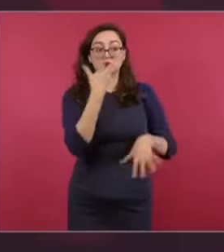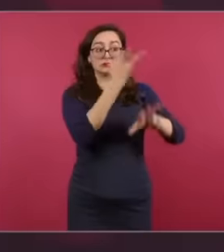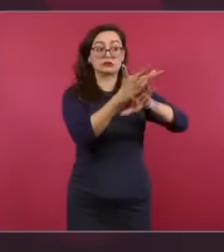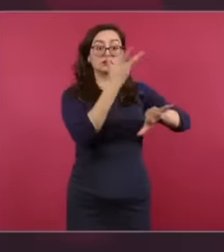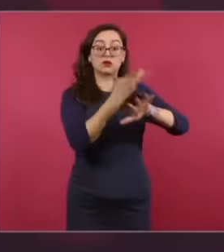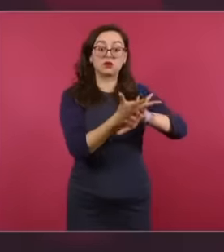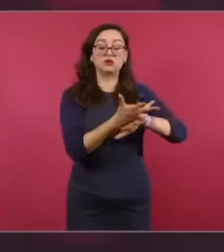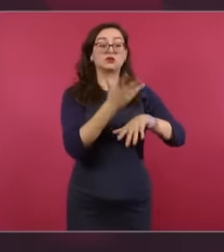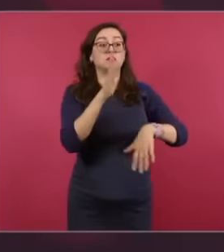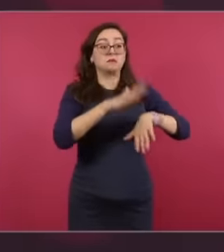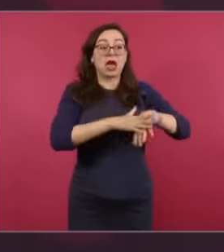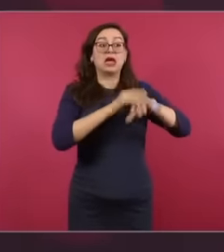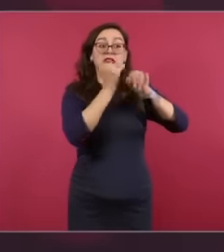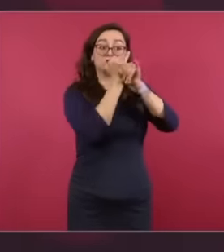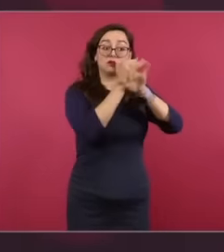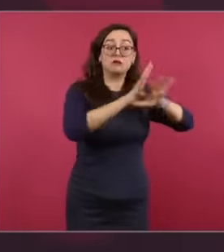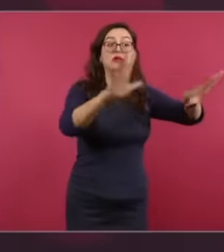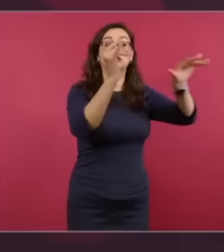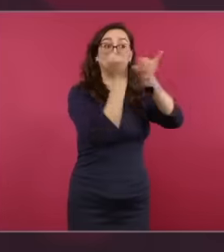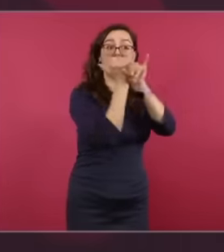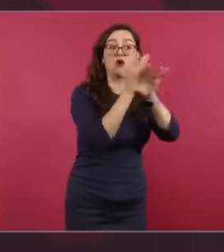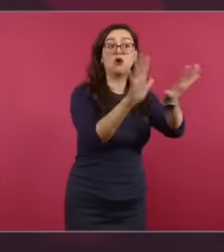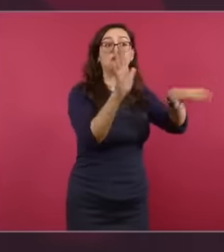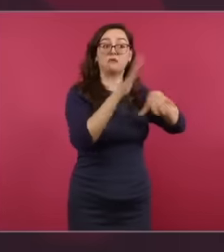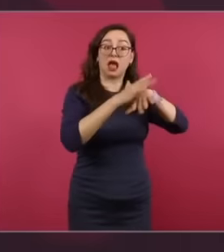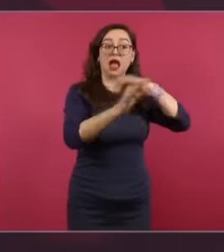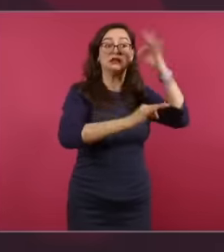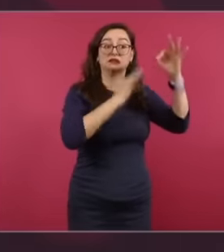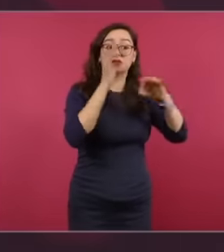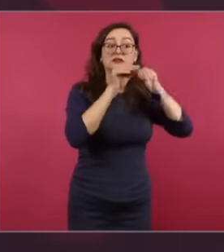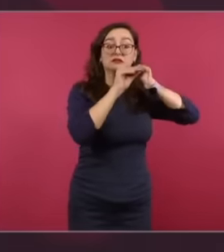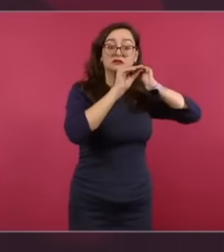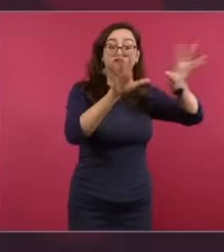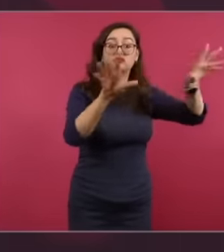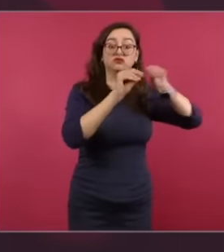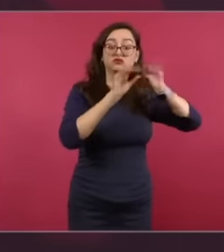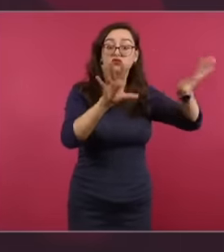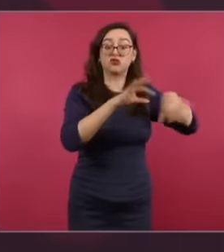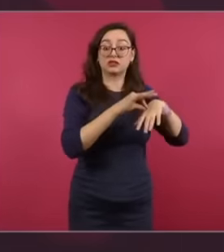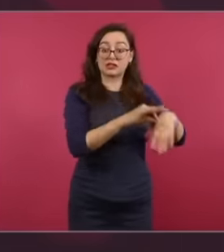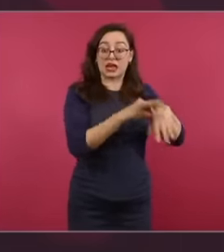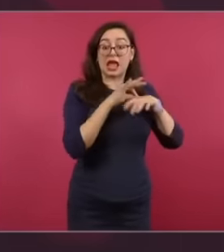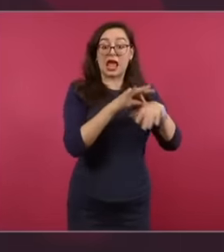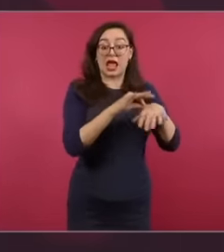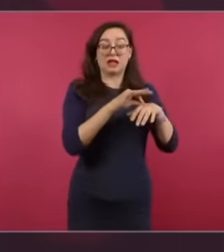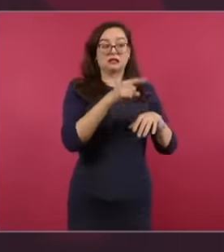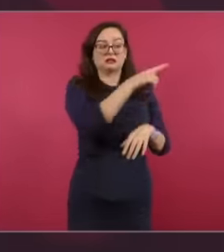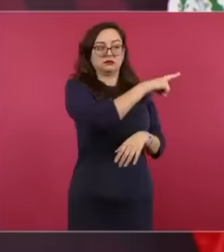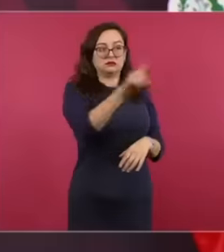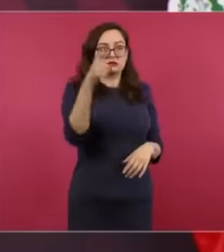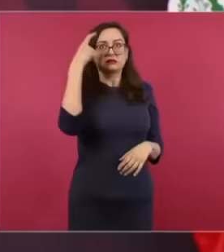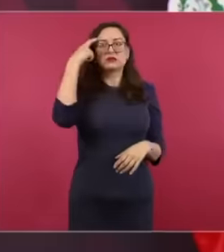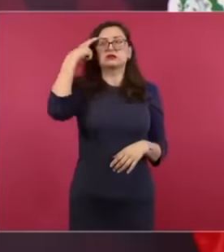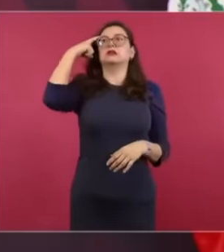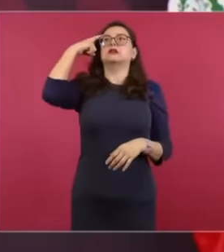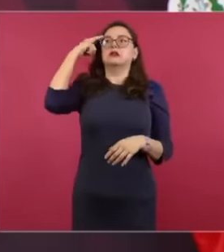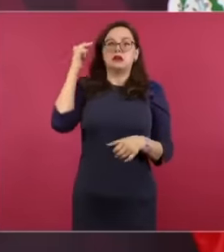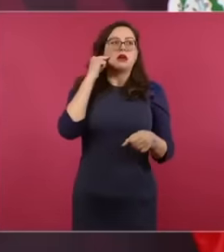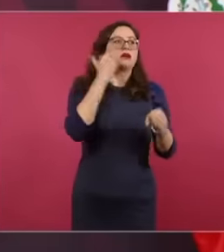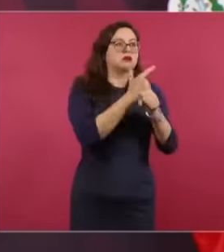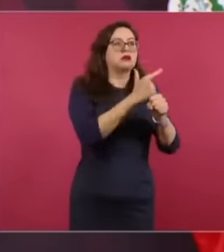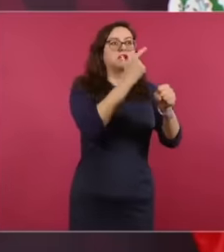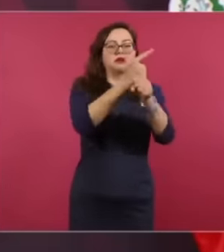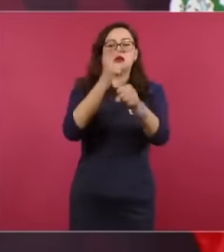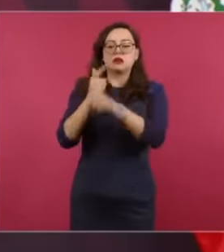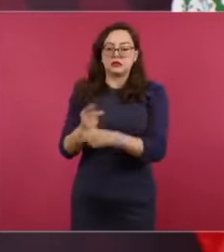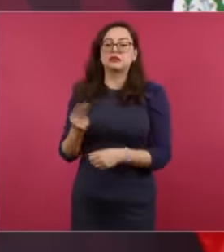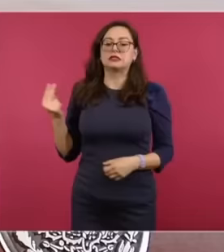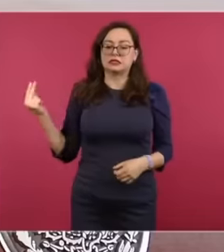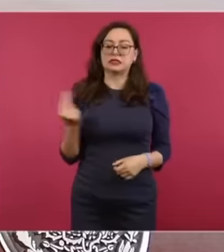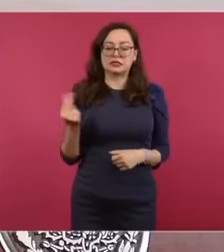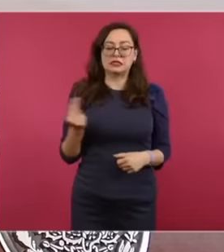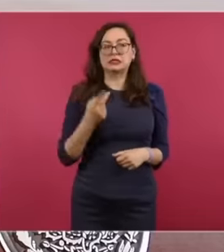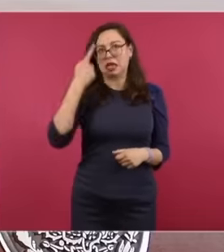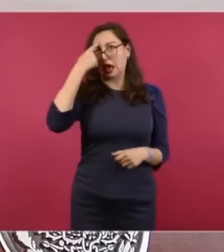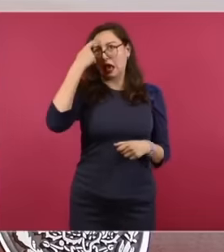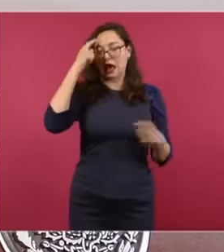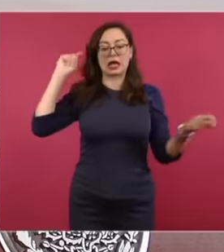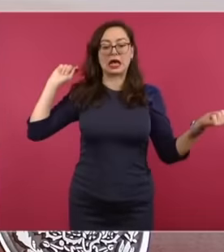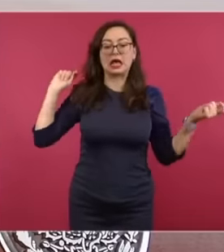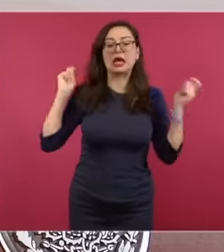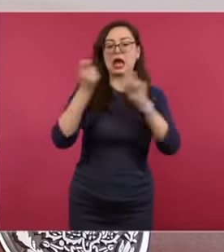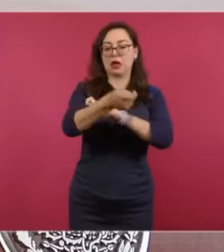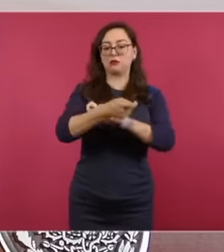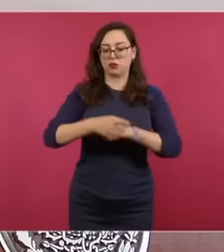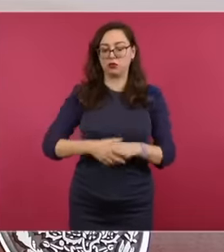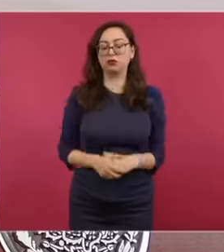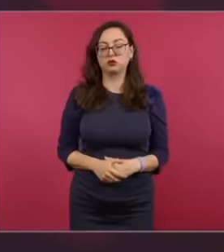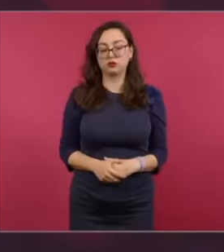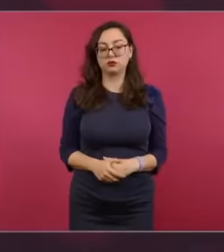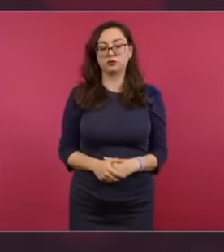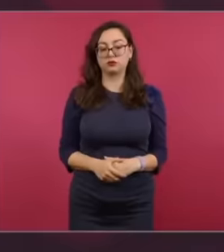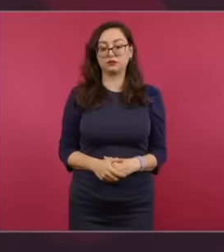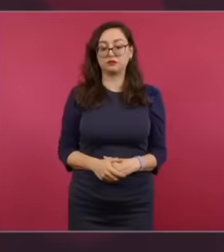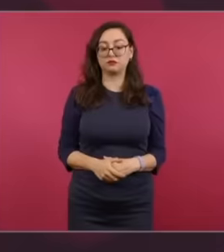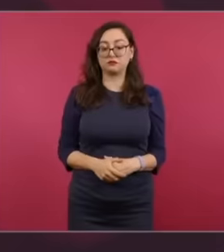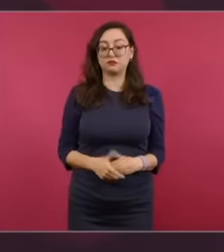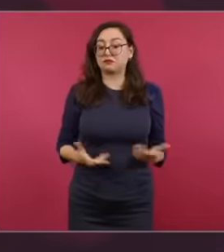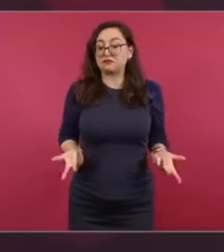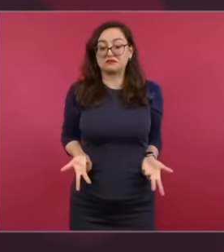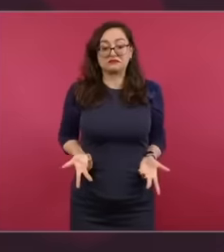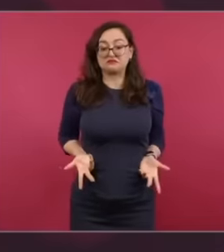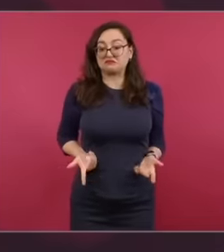the better. so that the authorities act differently, but if the authorities and the